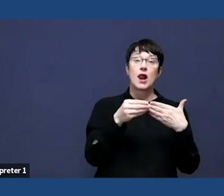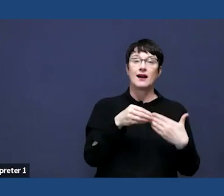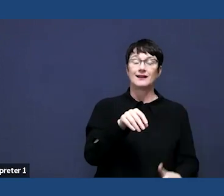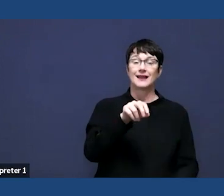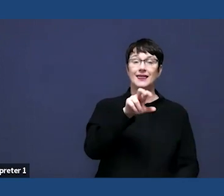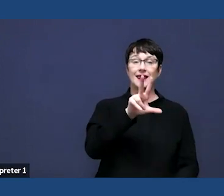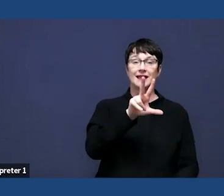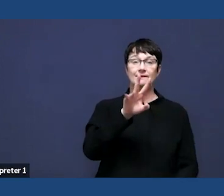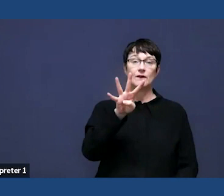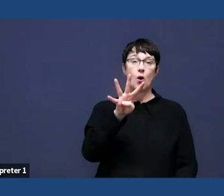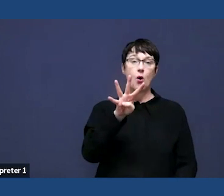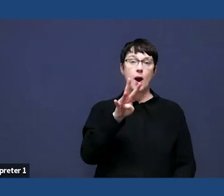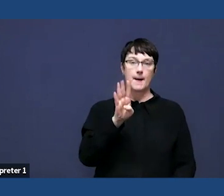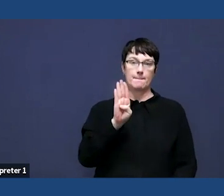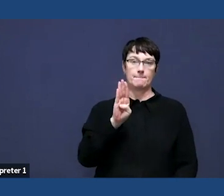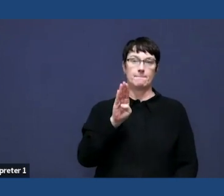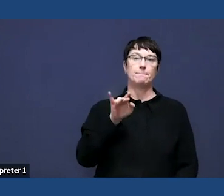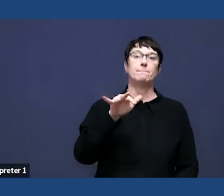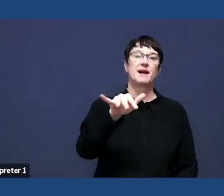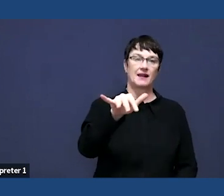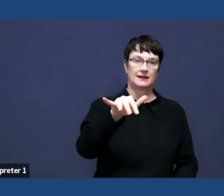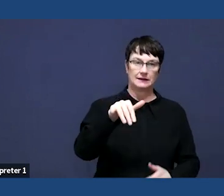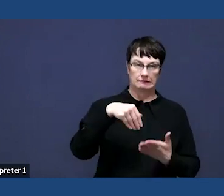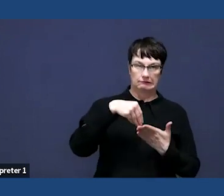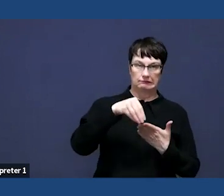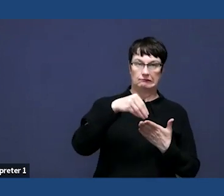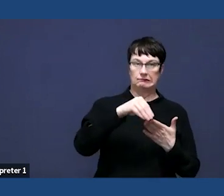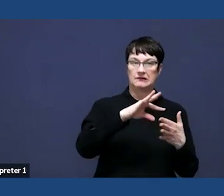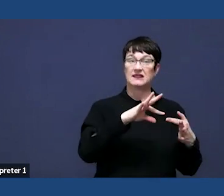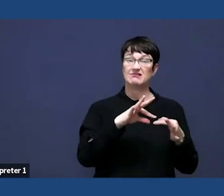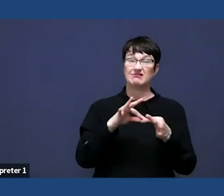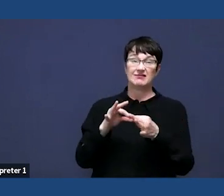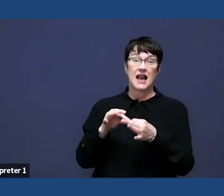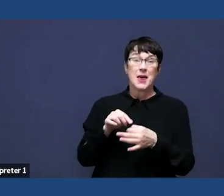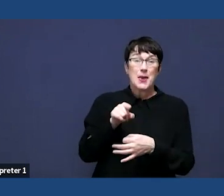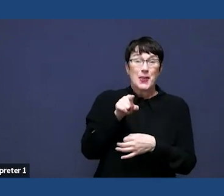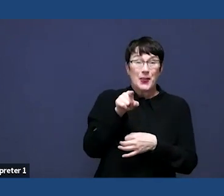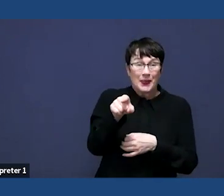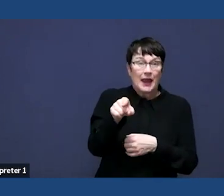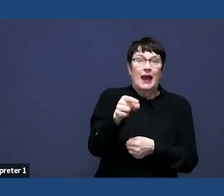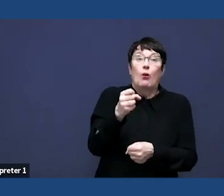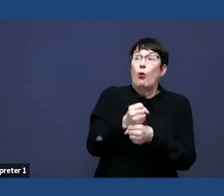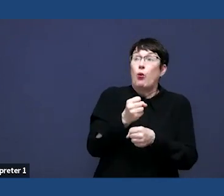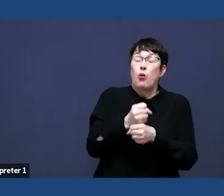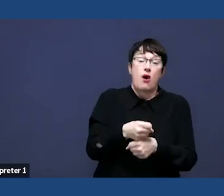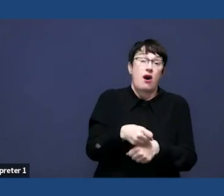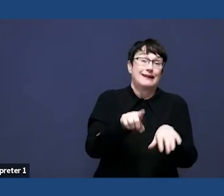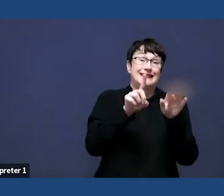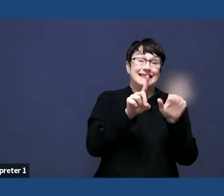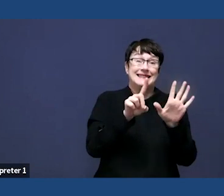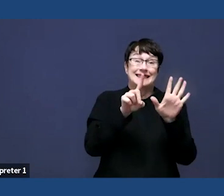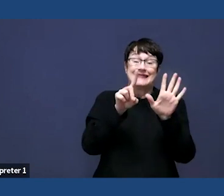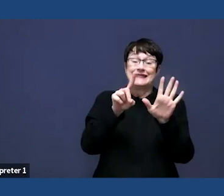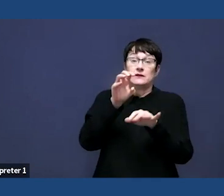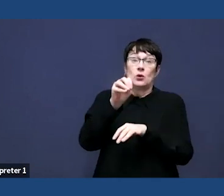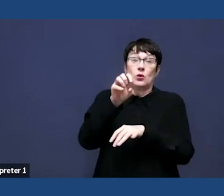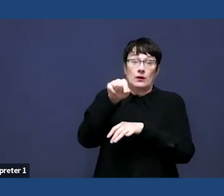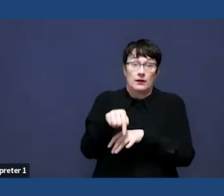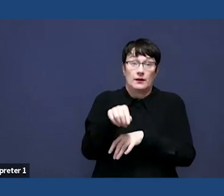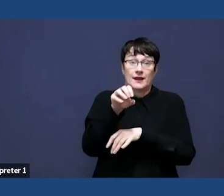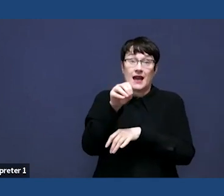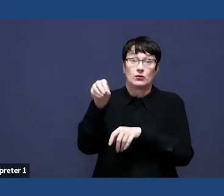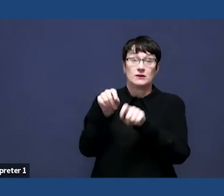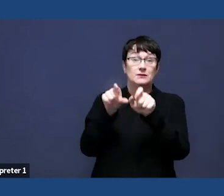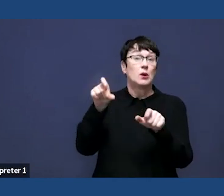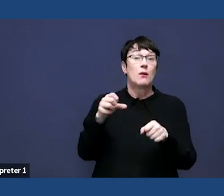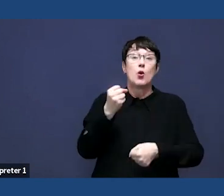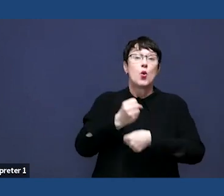Another interesting statistic we talked about here -- we talked about how ageing, kind